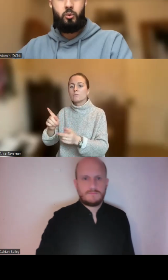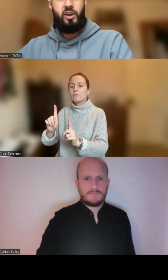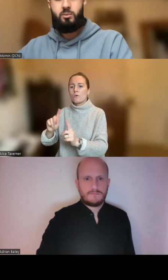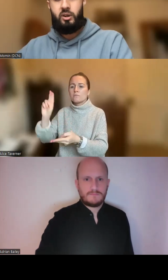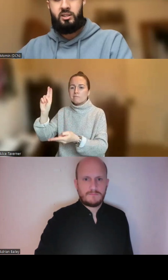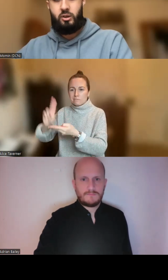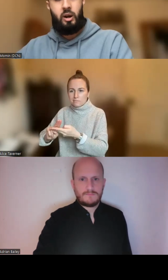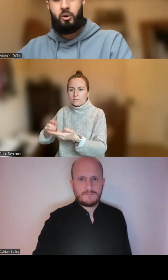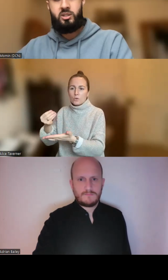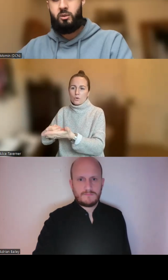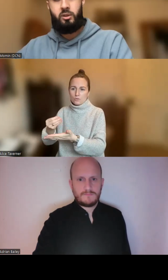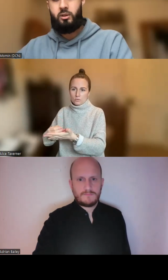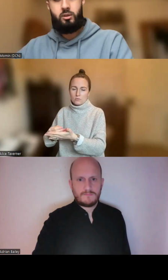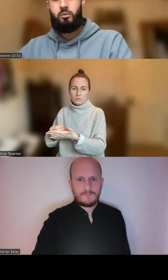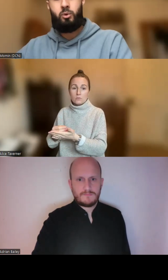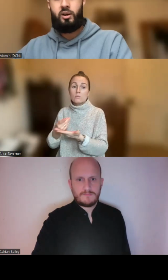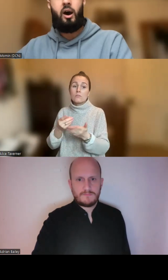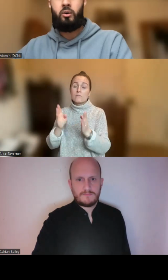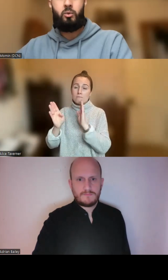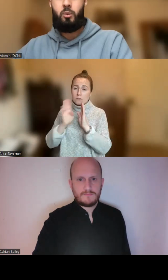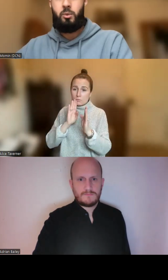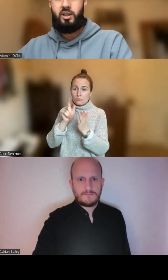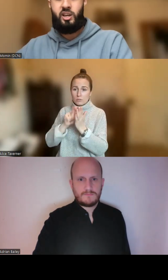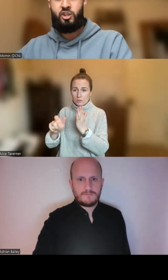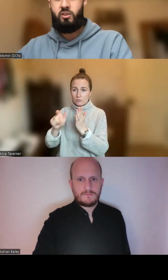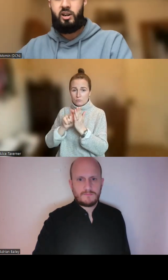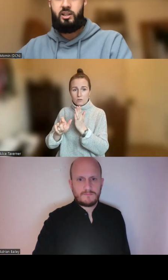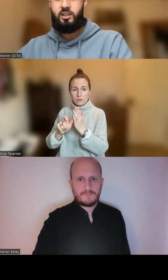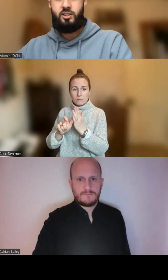With Facebook and Instagram, cost can be brought down with optimization very easily.